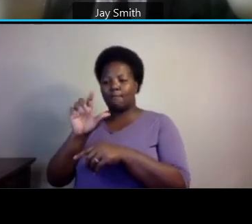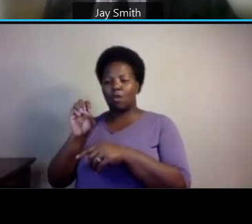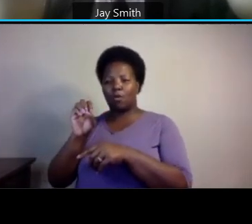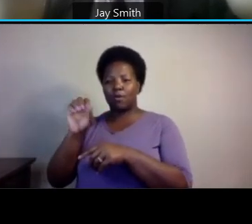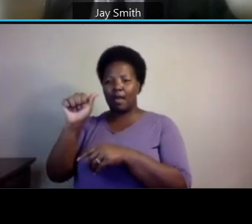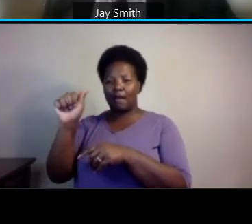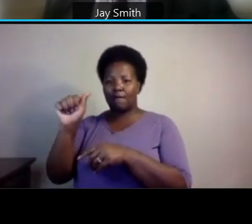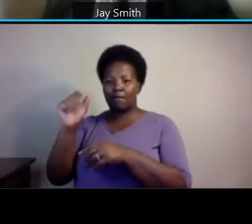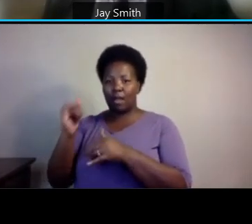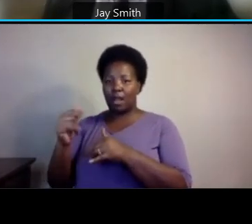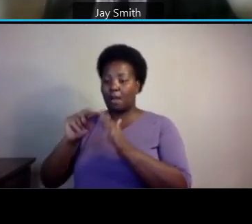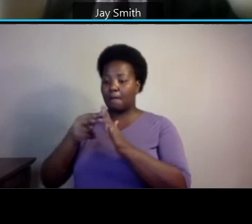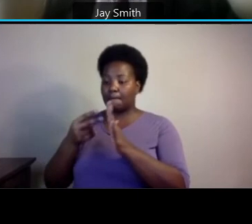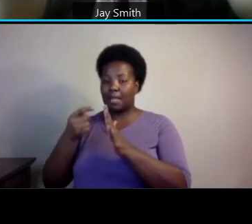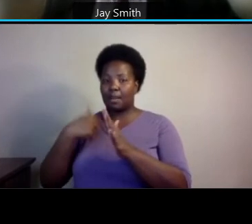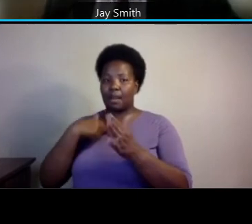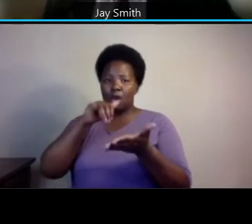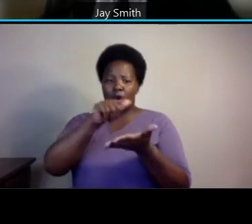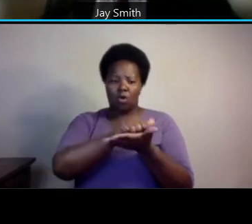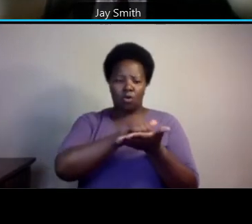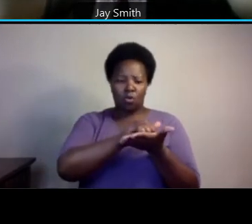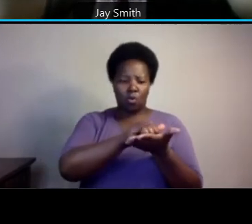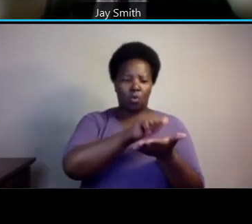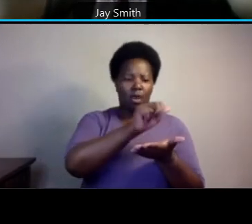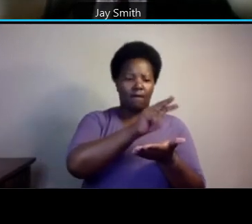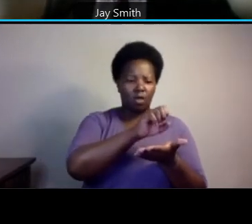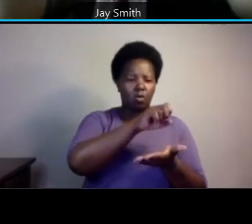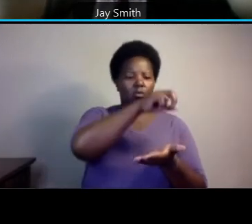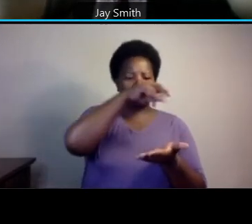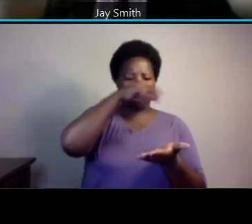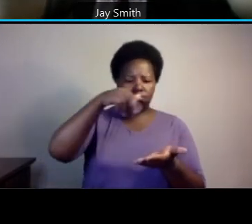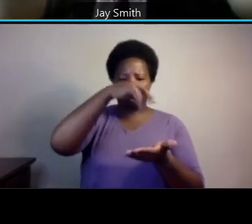new york then another another two lanes of traffic which would have taken you